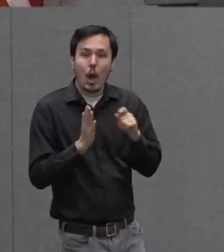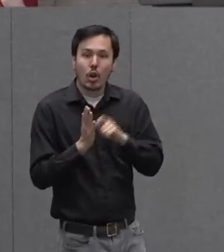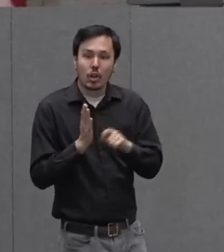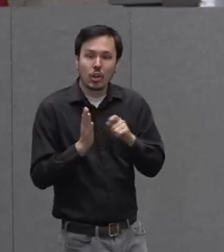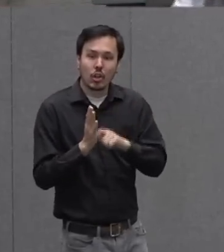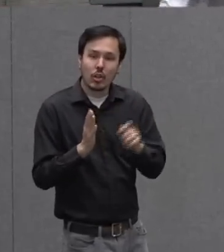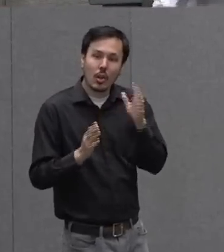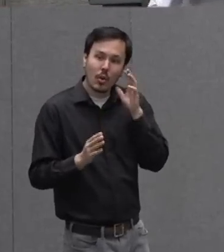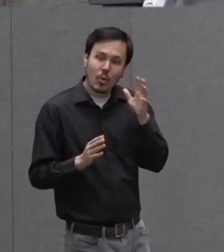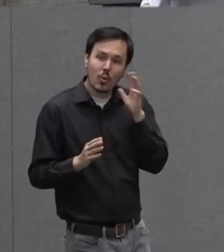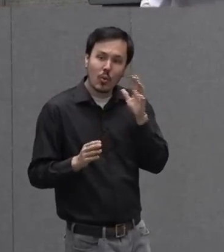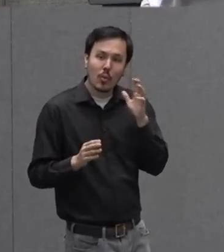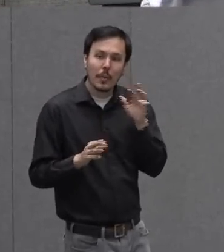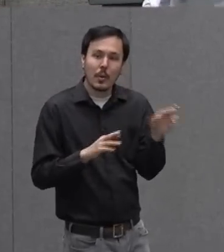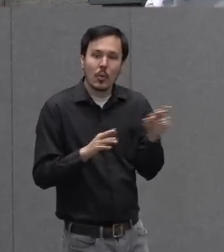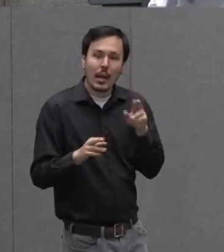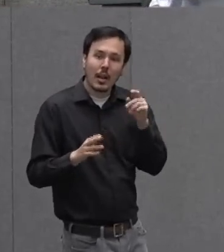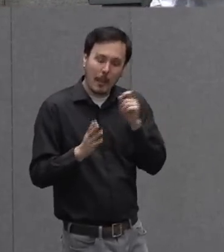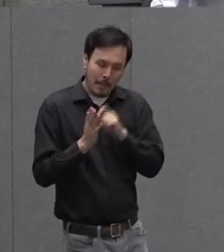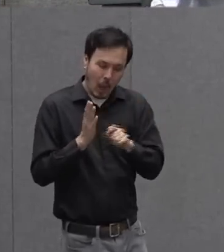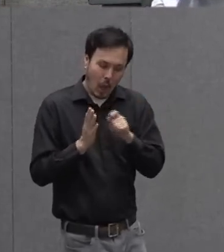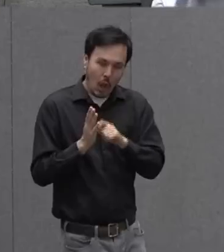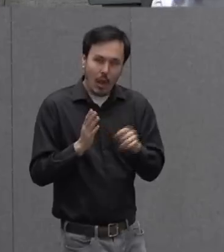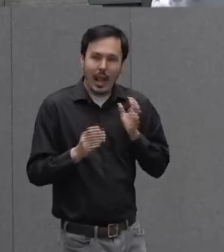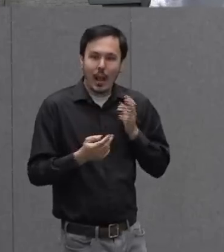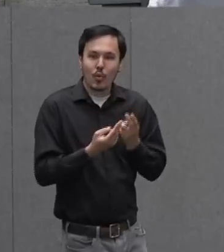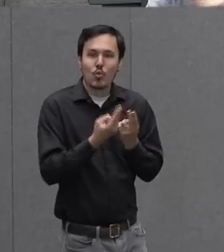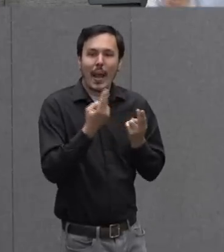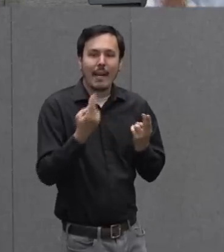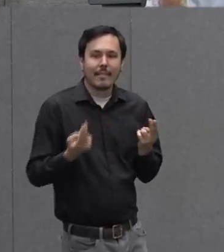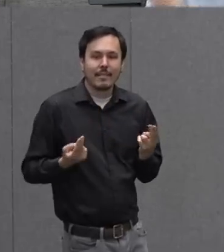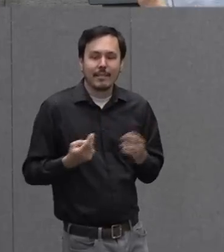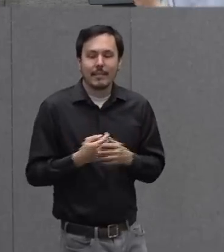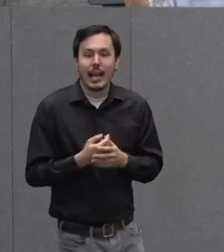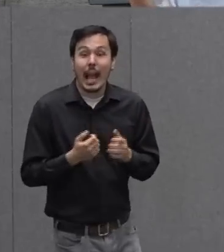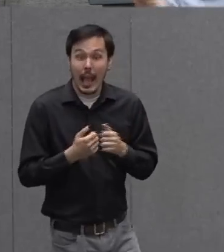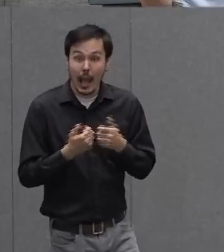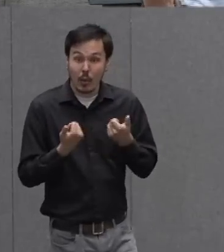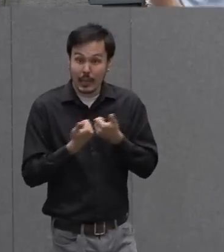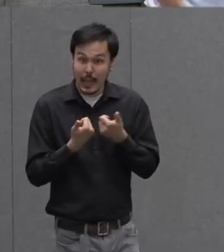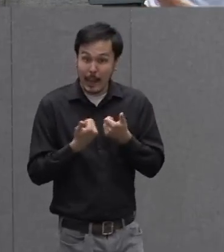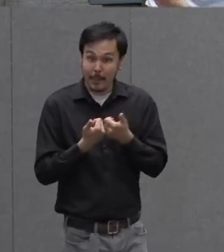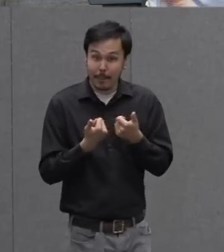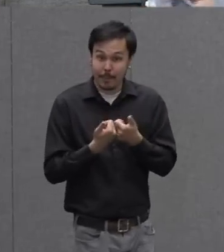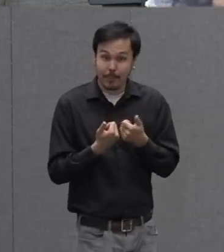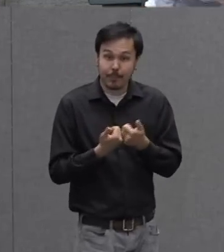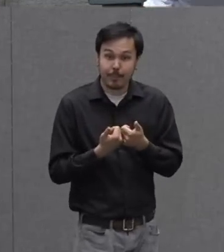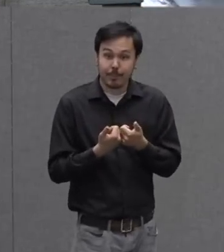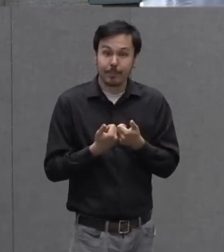to mark on our bar graph back here. To how to play this game, Miss Kathy, ready?